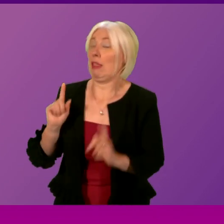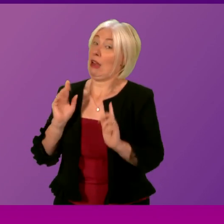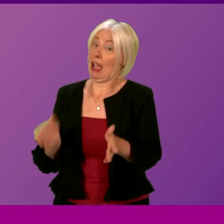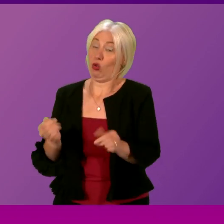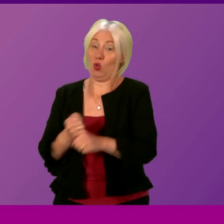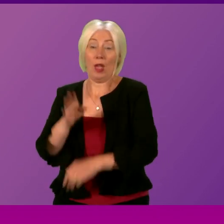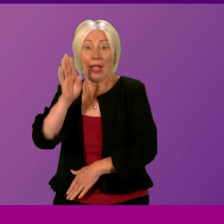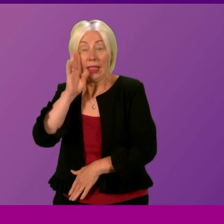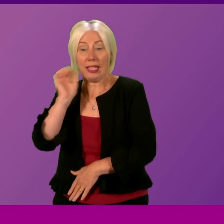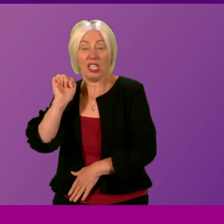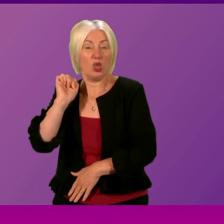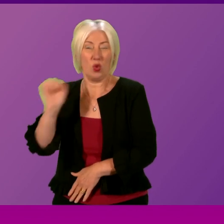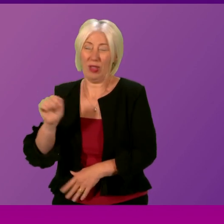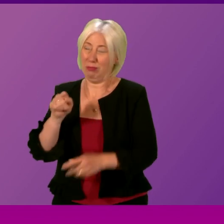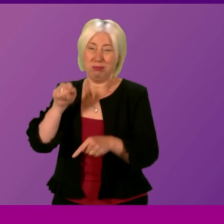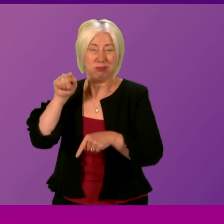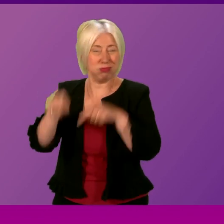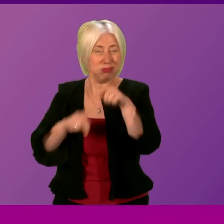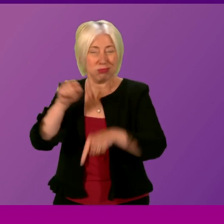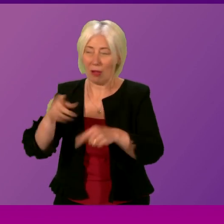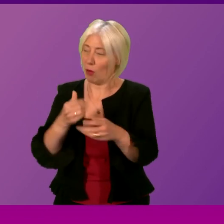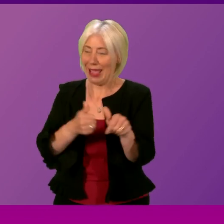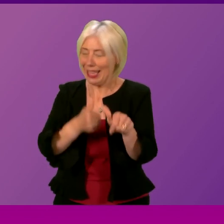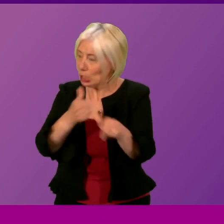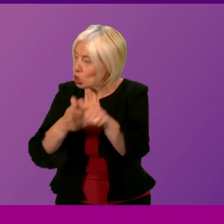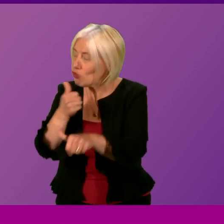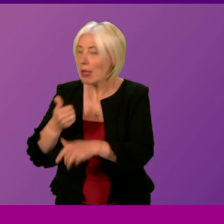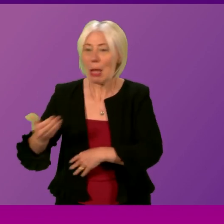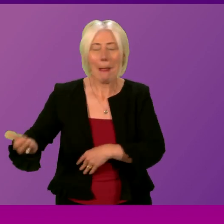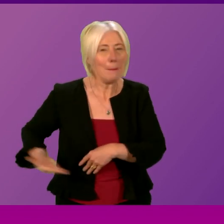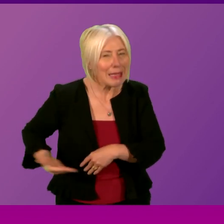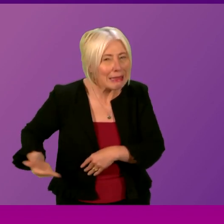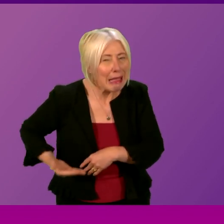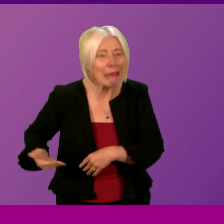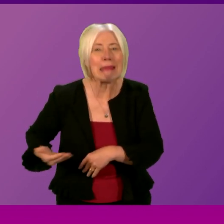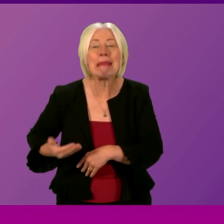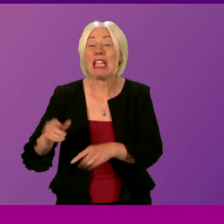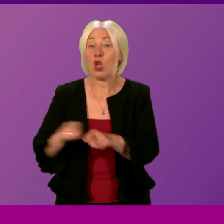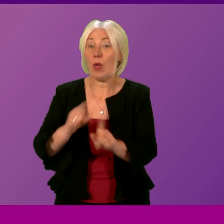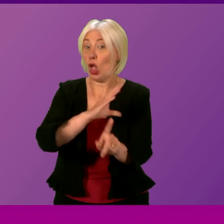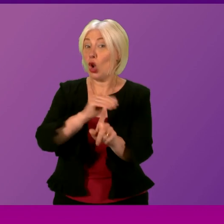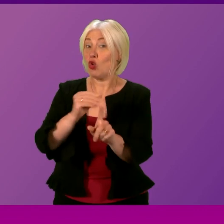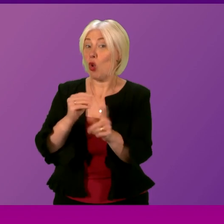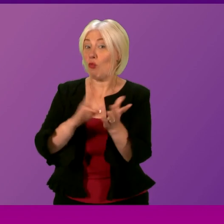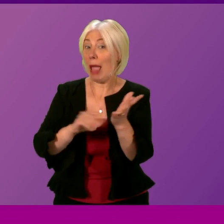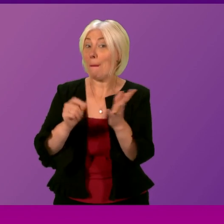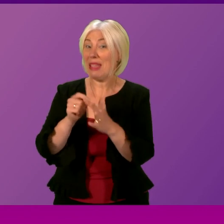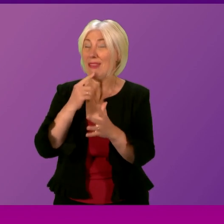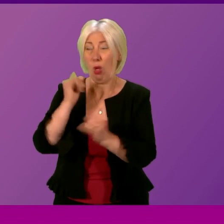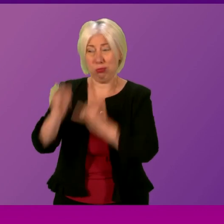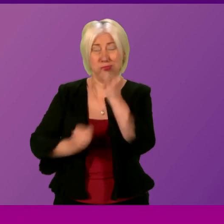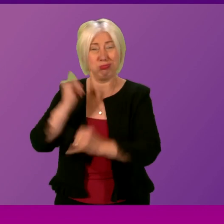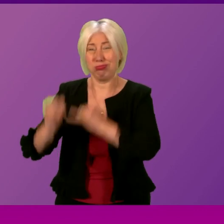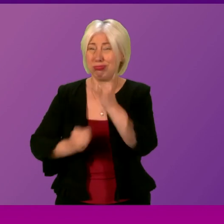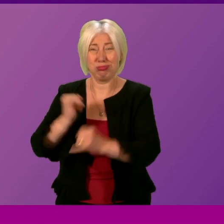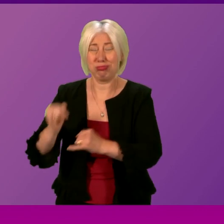listen to the condemnation from industry, business and, indeed, Tory MPs themselves.